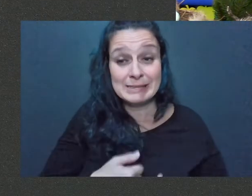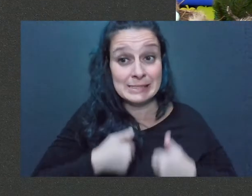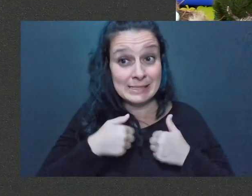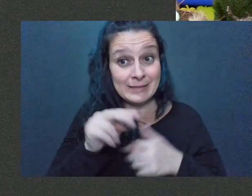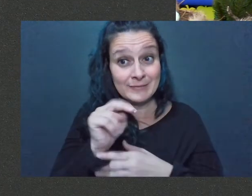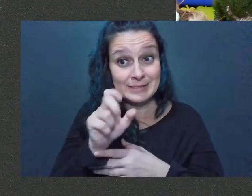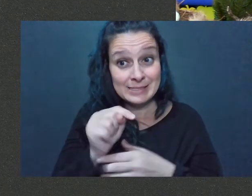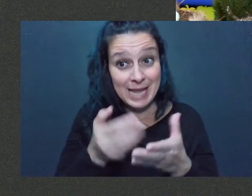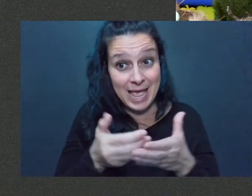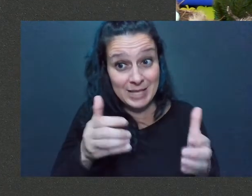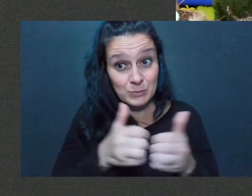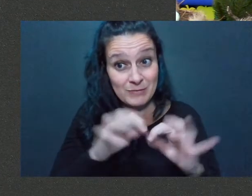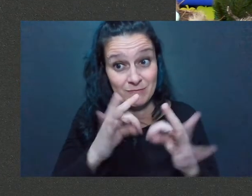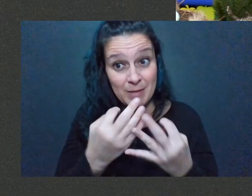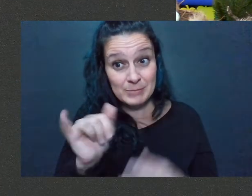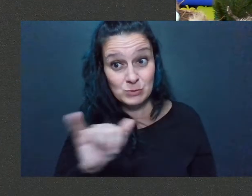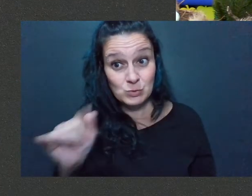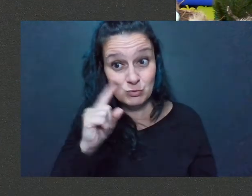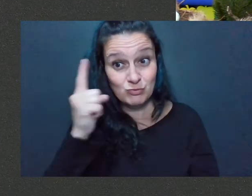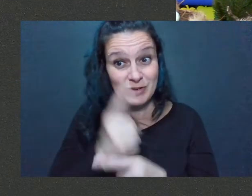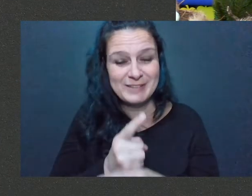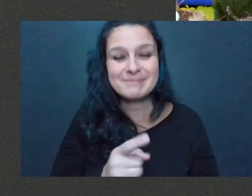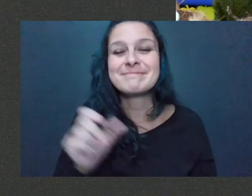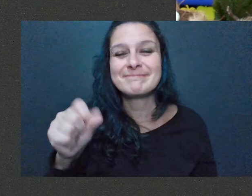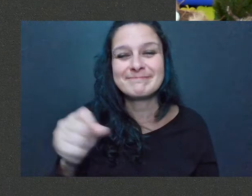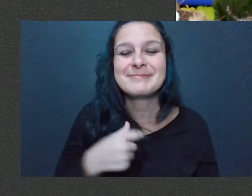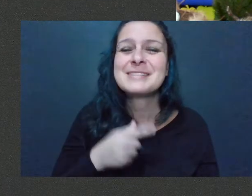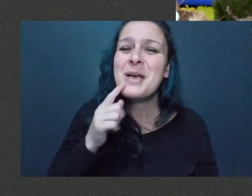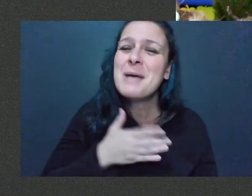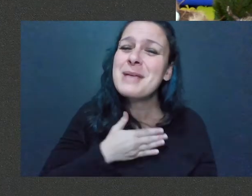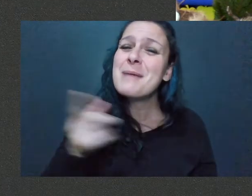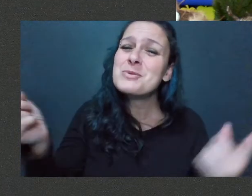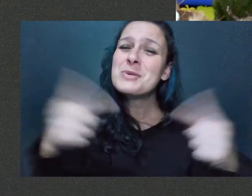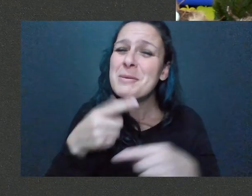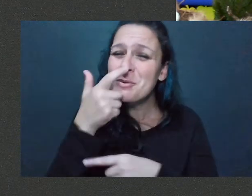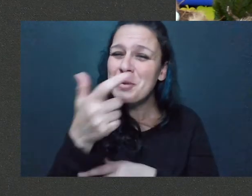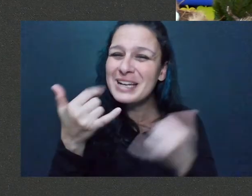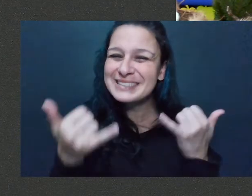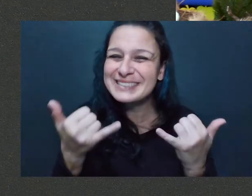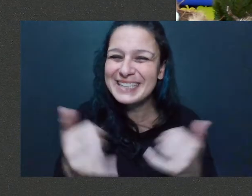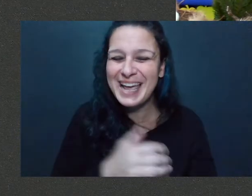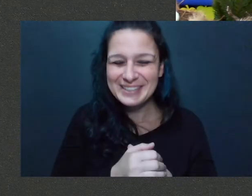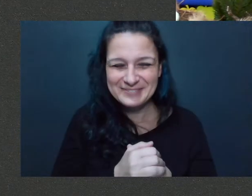in a nest too with his family, right? I'm so glad you guys came today.